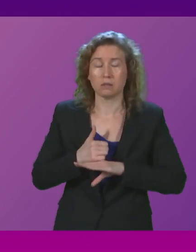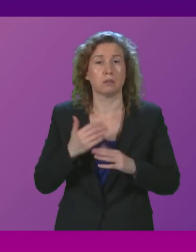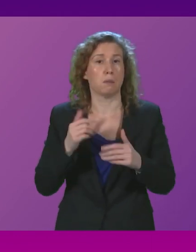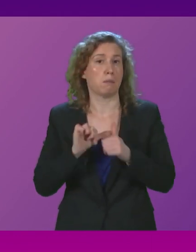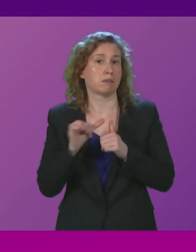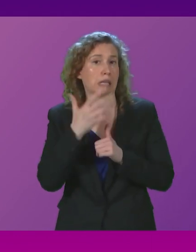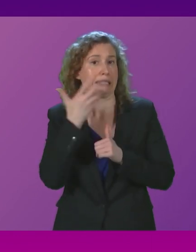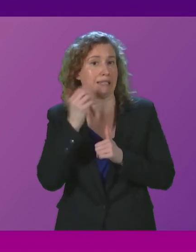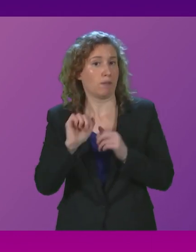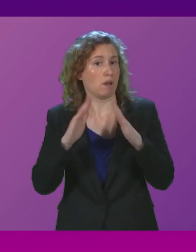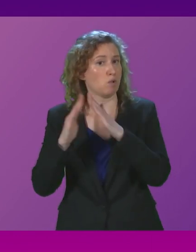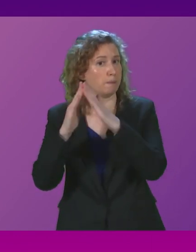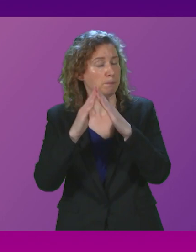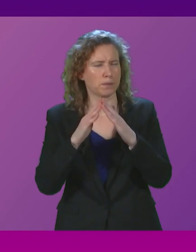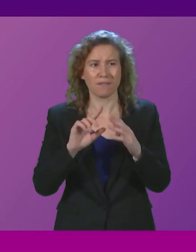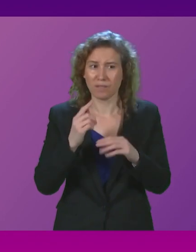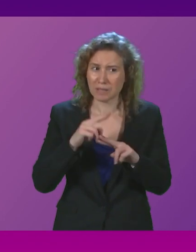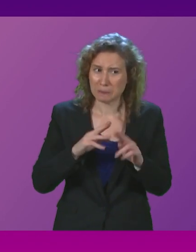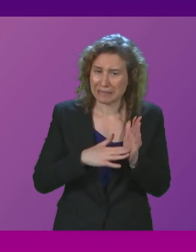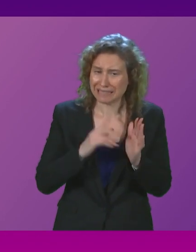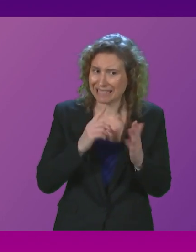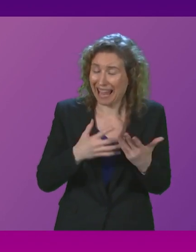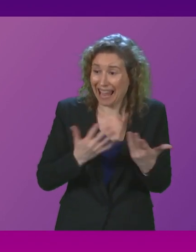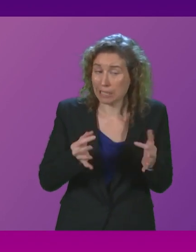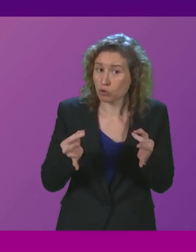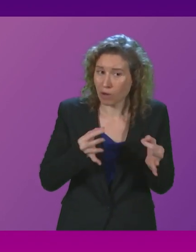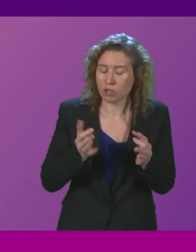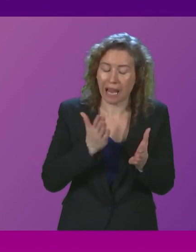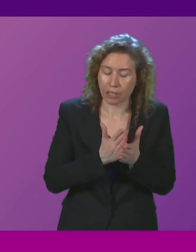Does the First Minister recognise that any credible strategy should prioritise support